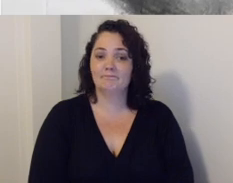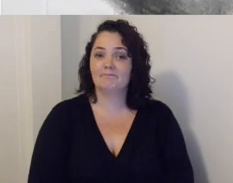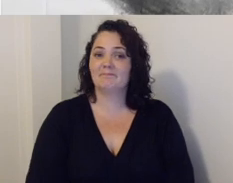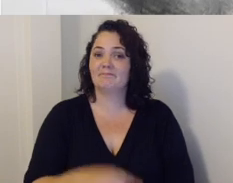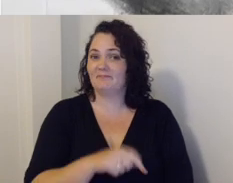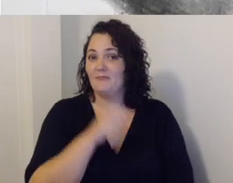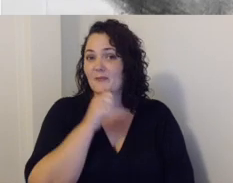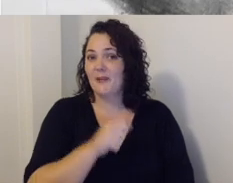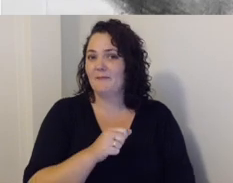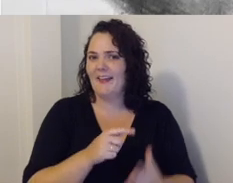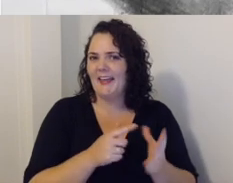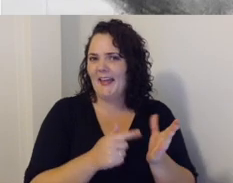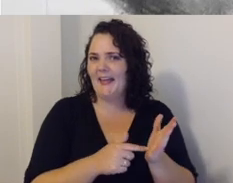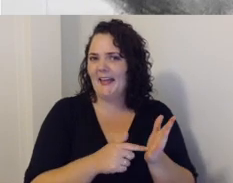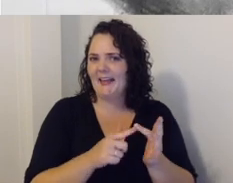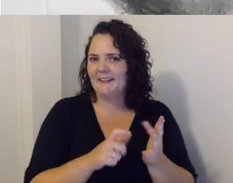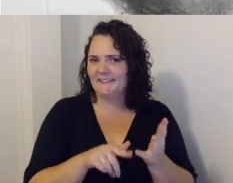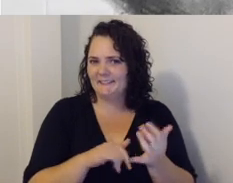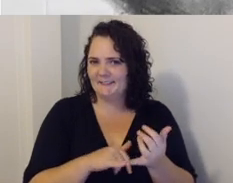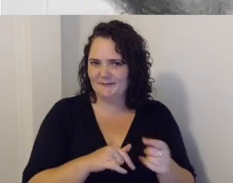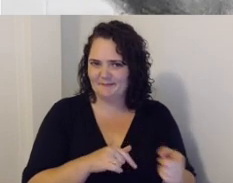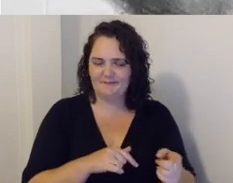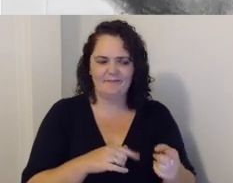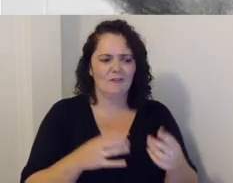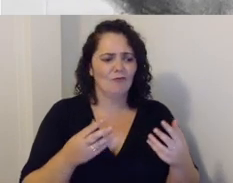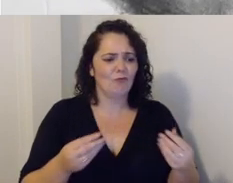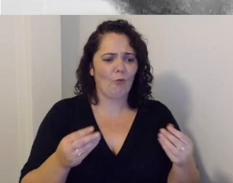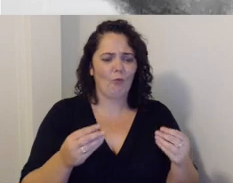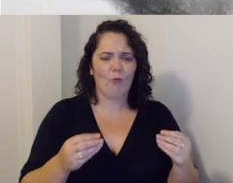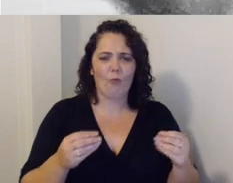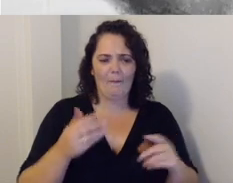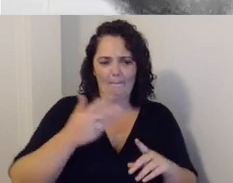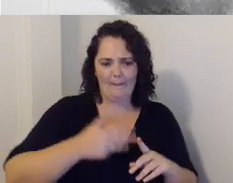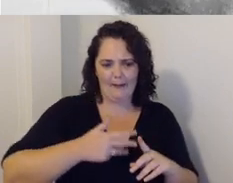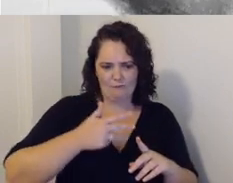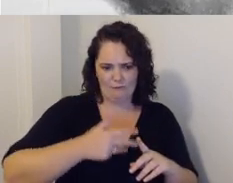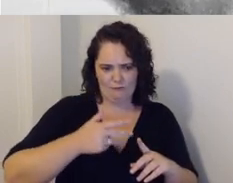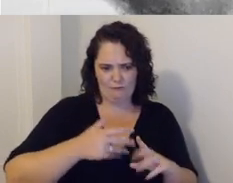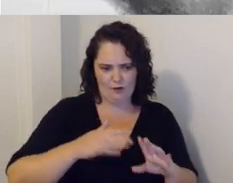uh Atticus now so you can see that I'm really using that that softness of the background and